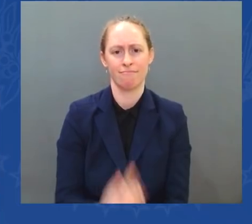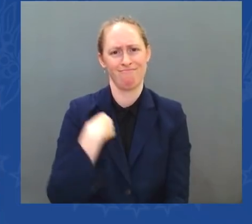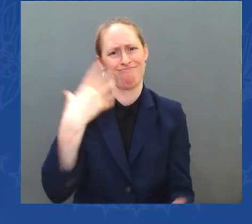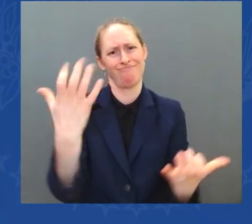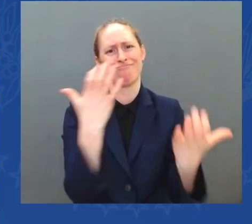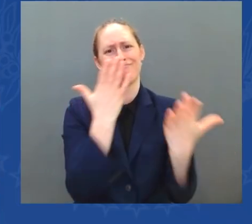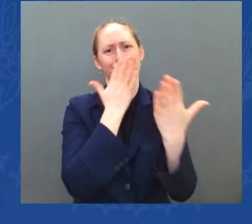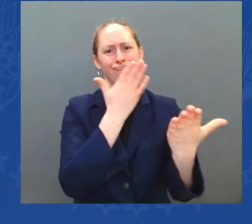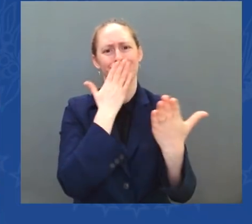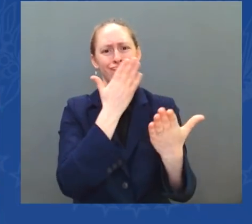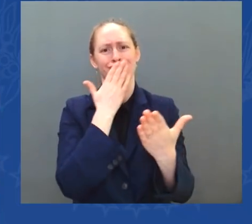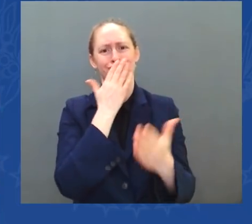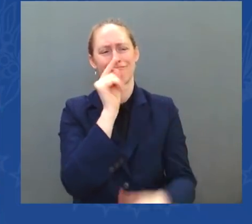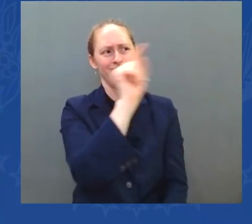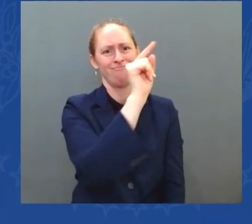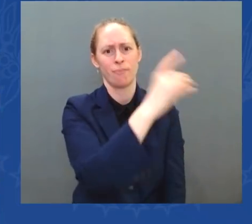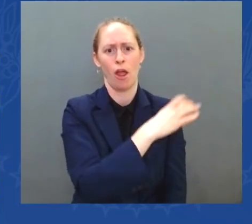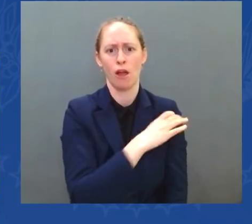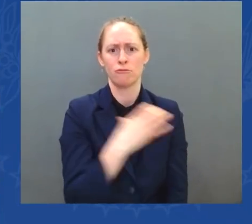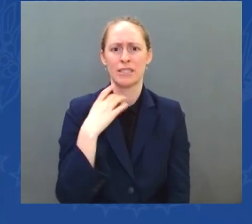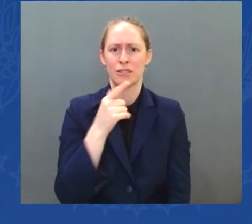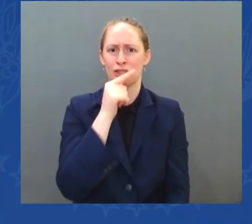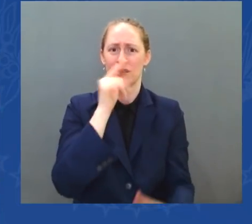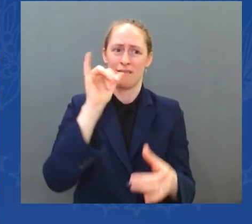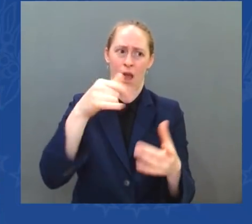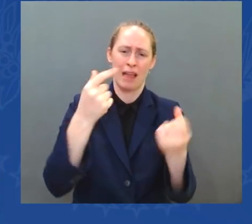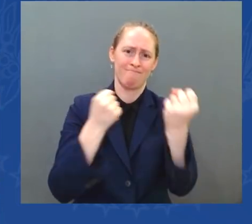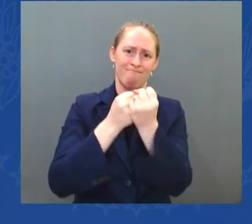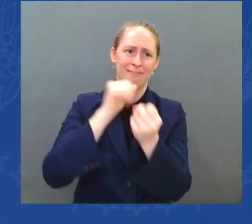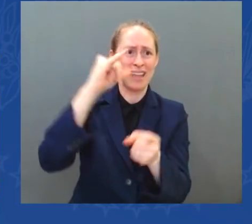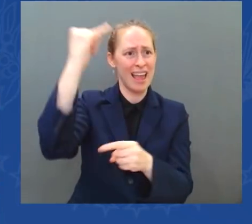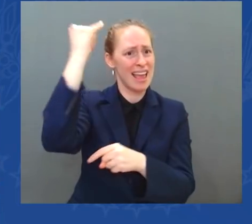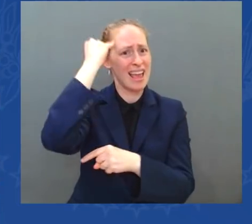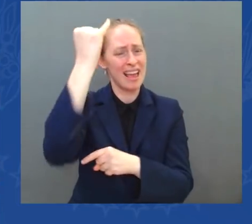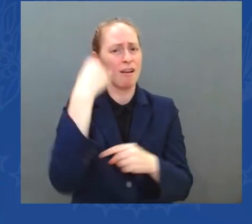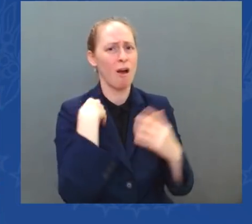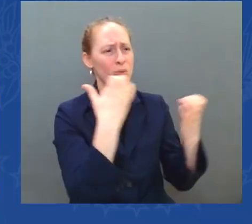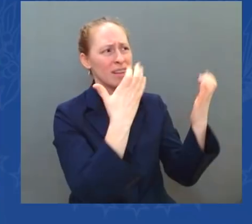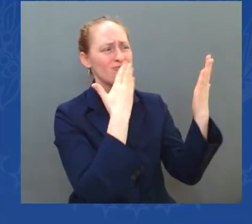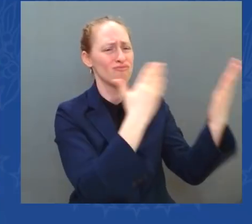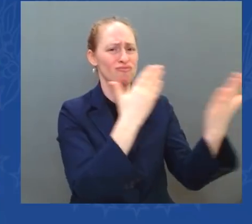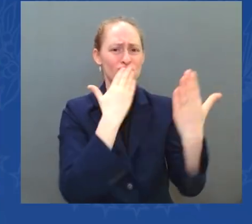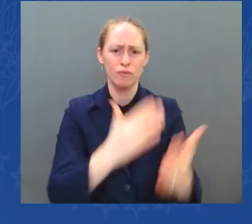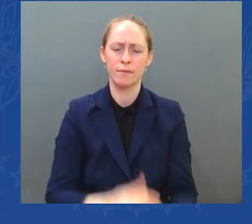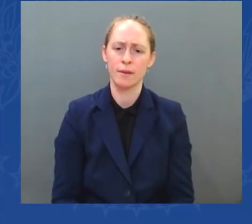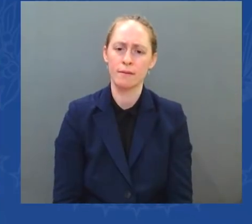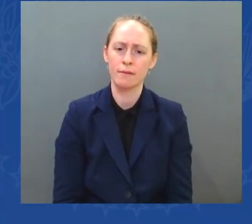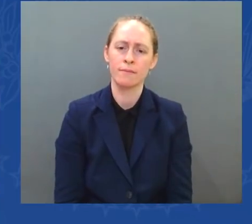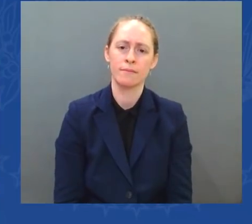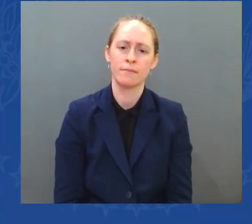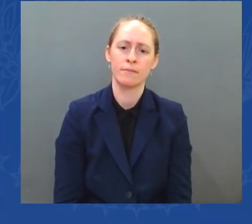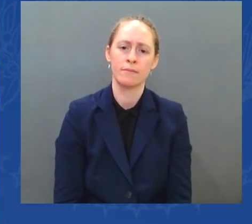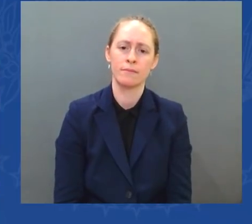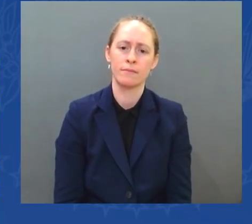Our economy created 431,000 jobs in the month of March alone, 431,000;